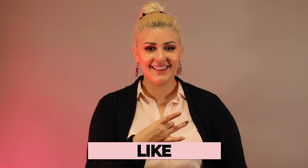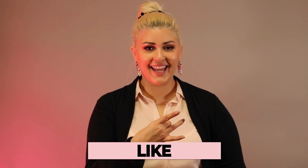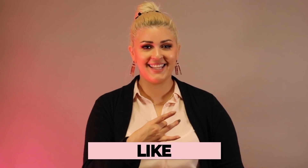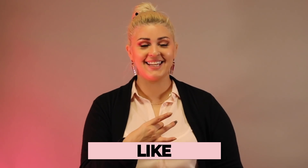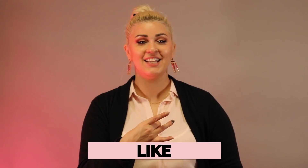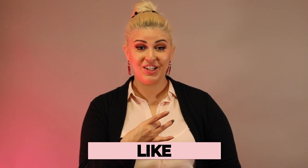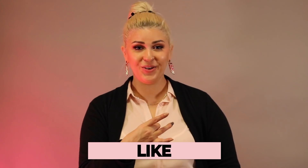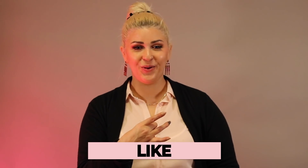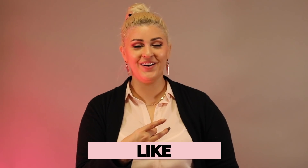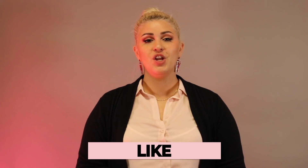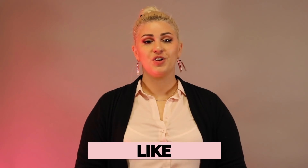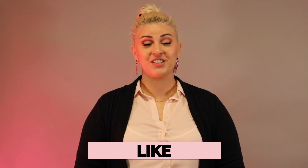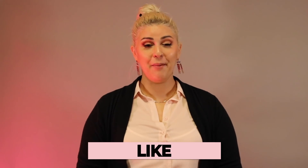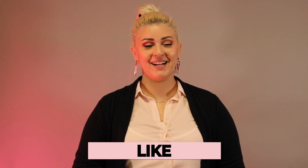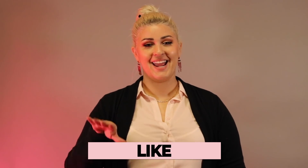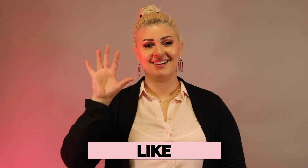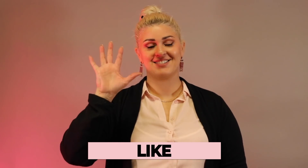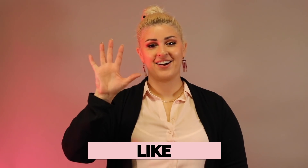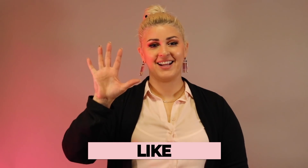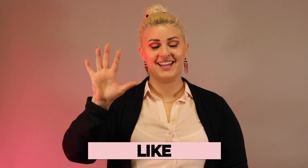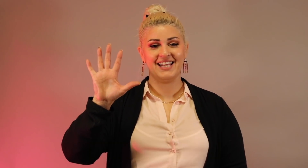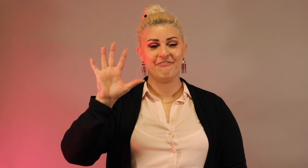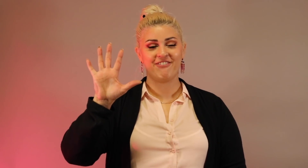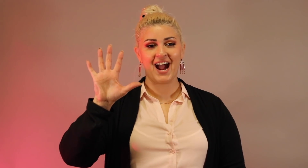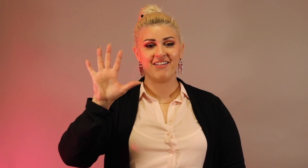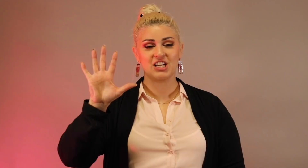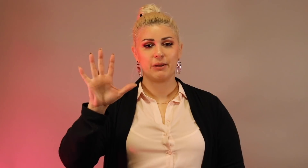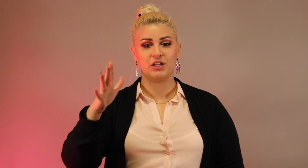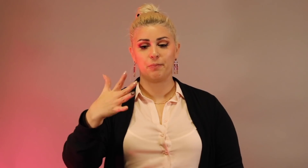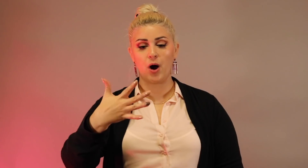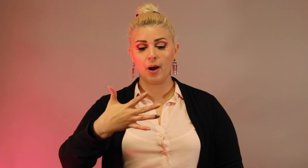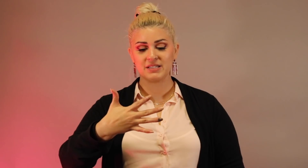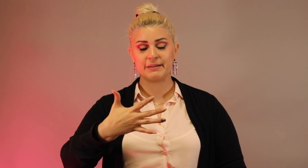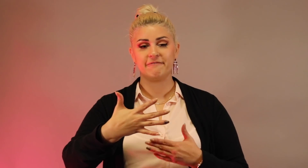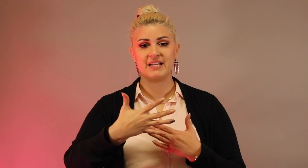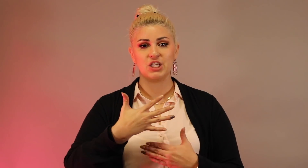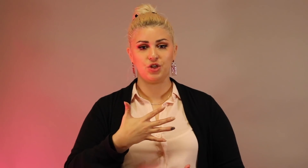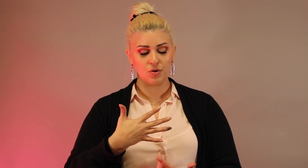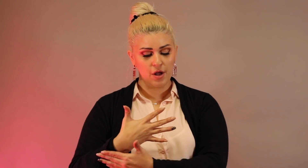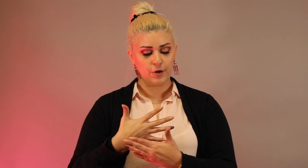I like you. Your dominant hand is starting in the five hand shape and your palm is gonna be facing you.